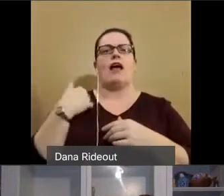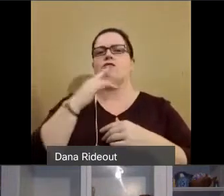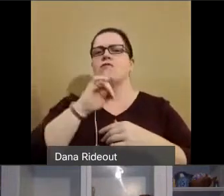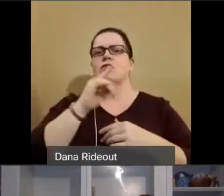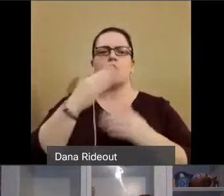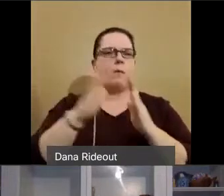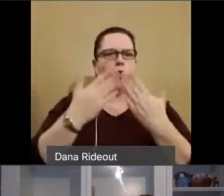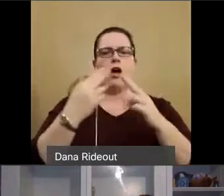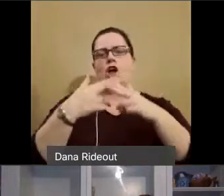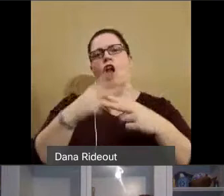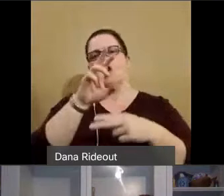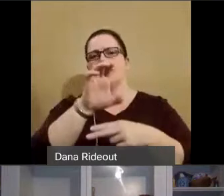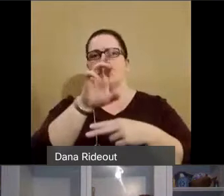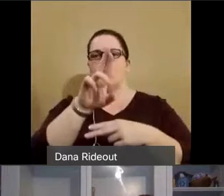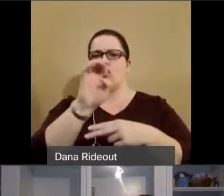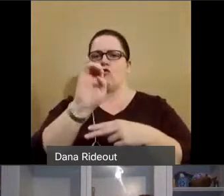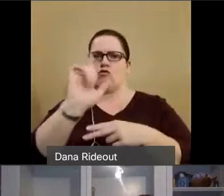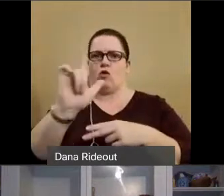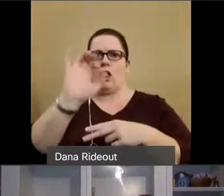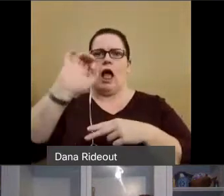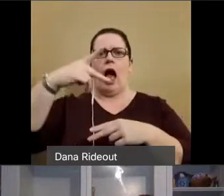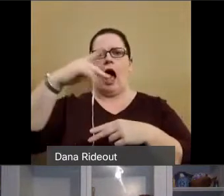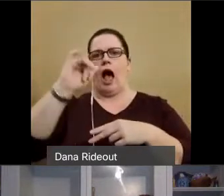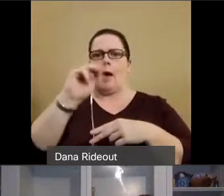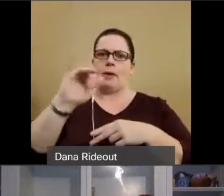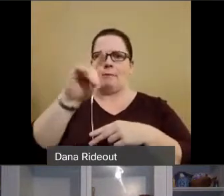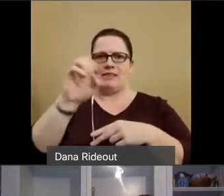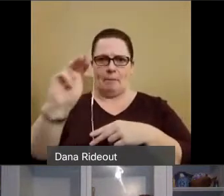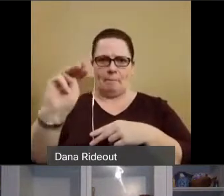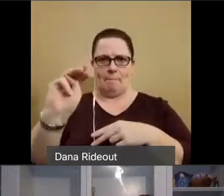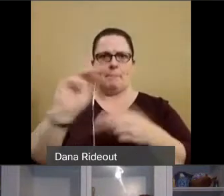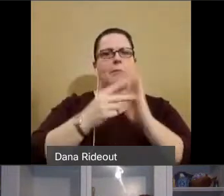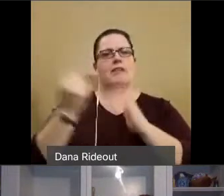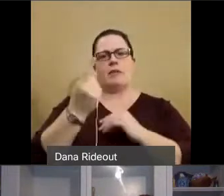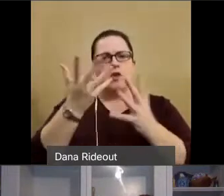And what she describes as existing, when quote something you desire is actually an obstacle.